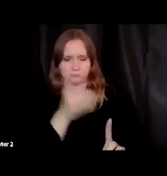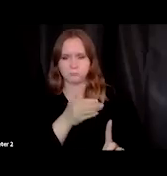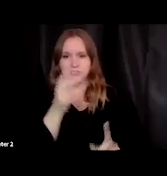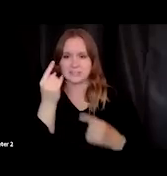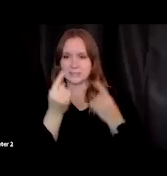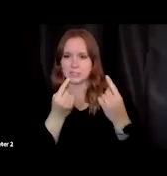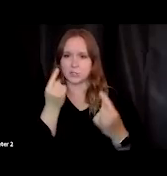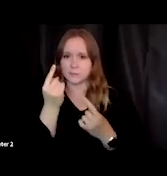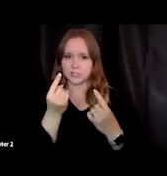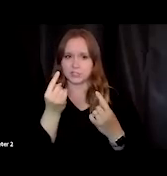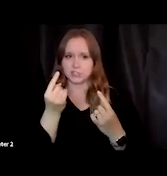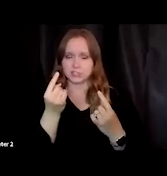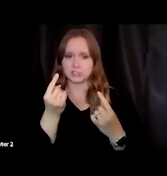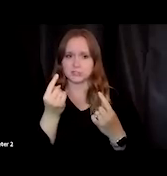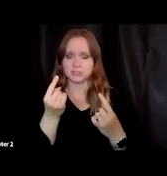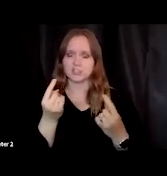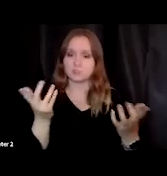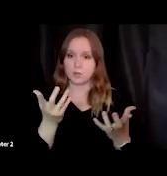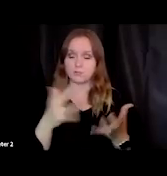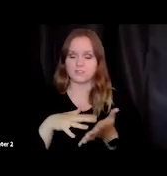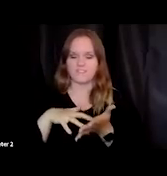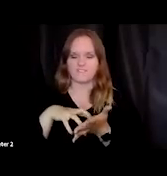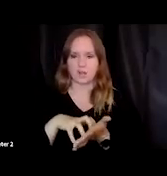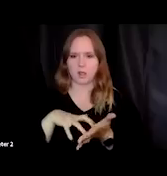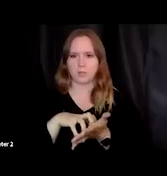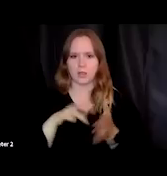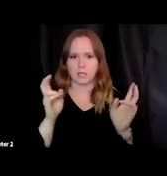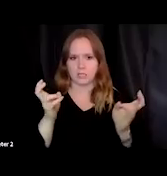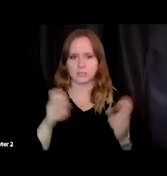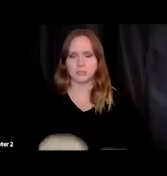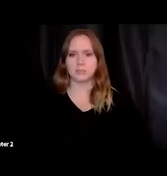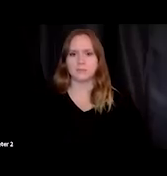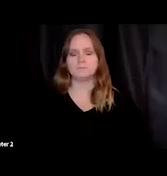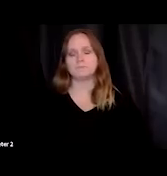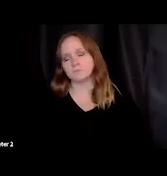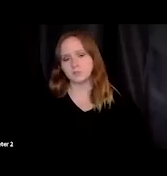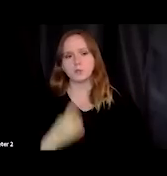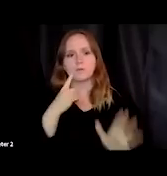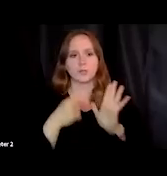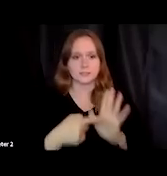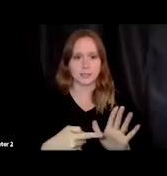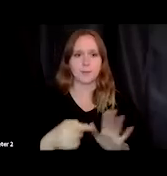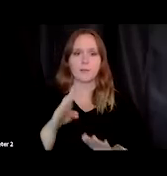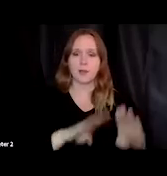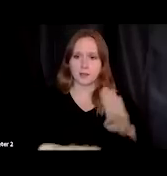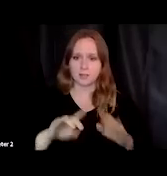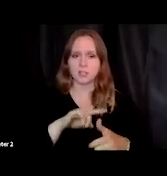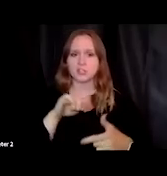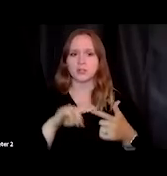are vulnerabilities such as biological, emotional dysregulation,